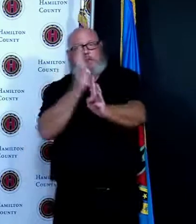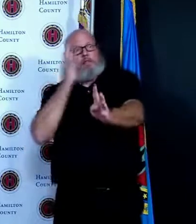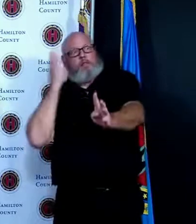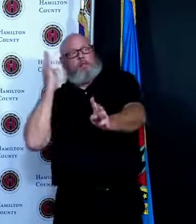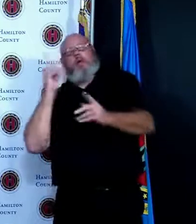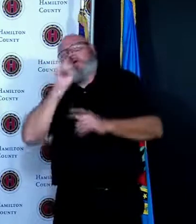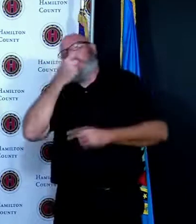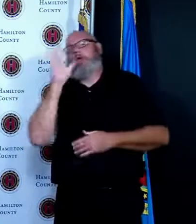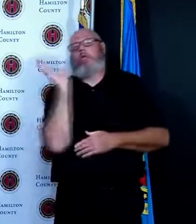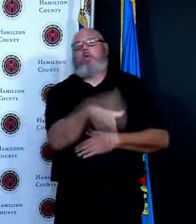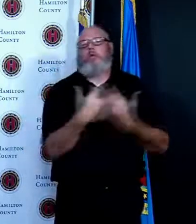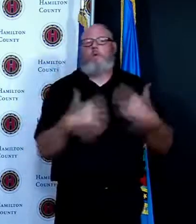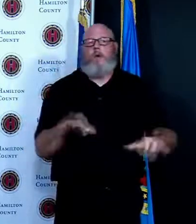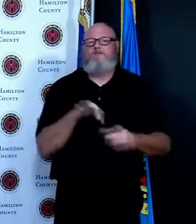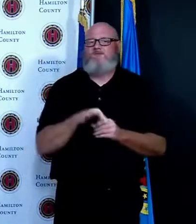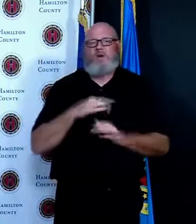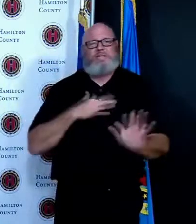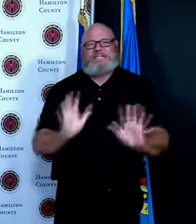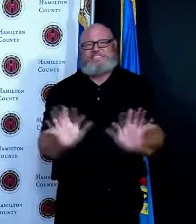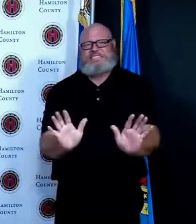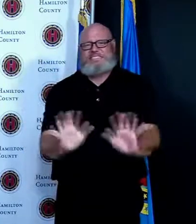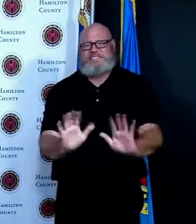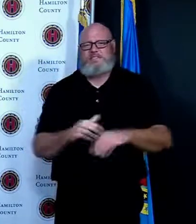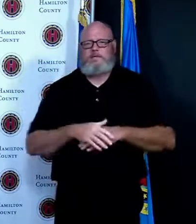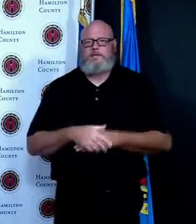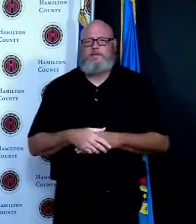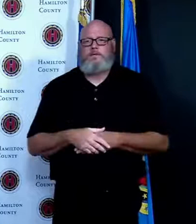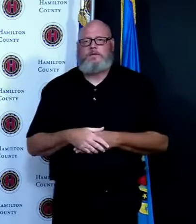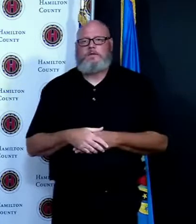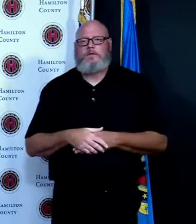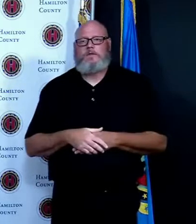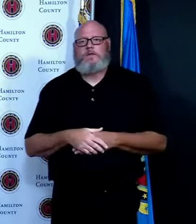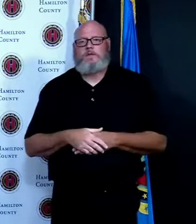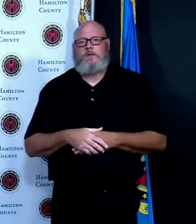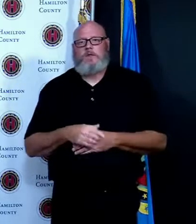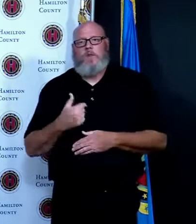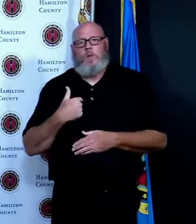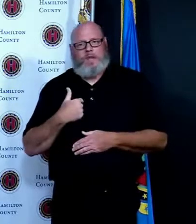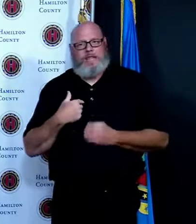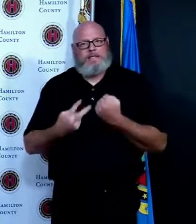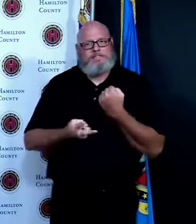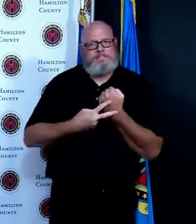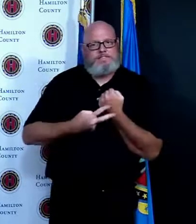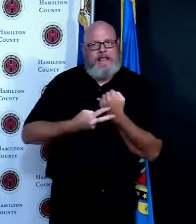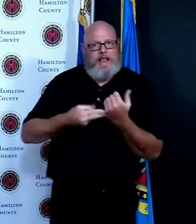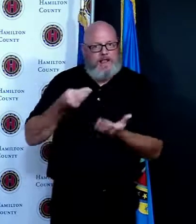allocated some cares act dollars for this purpose they were allocated a while ago and so now we have